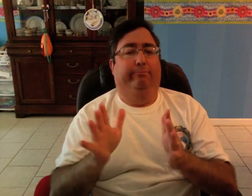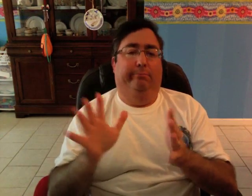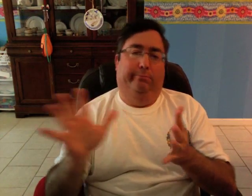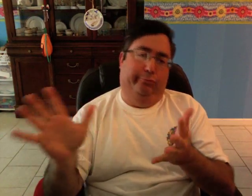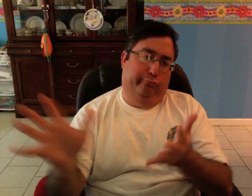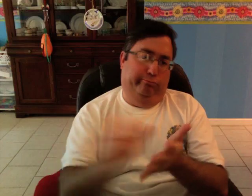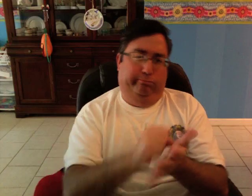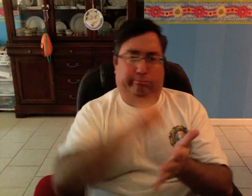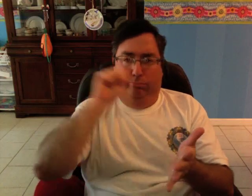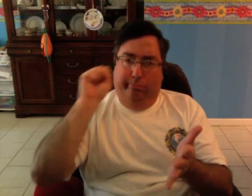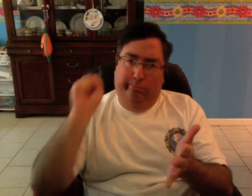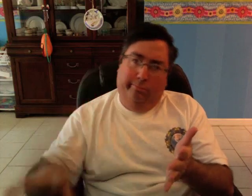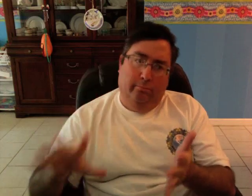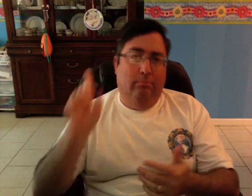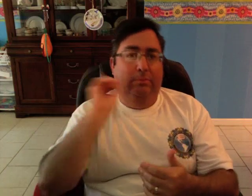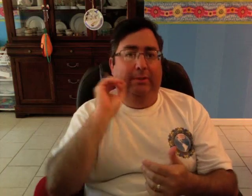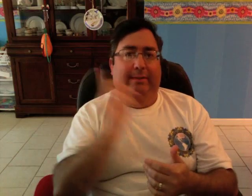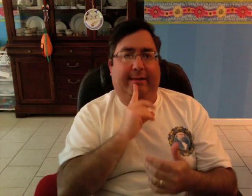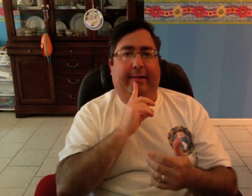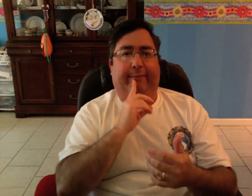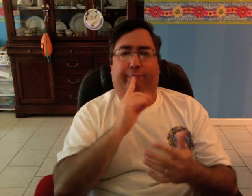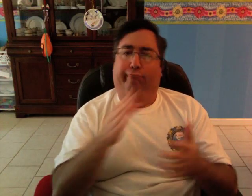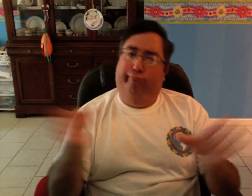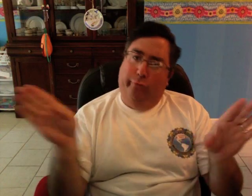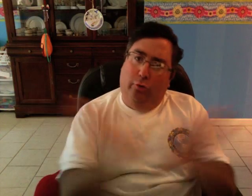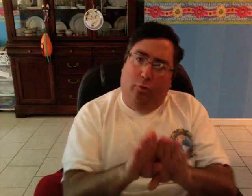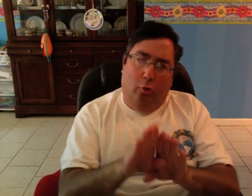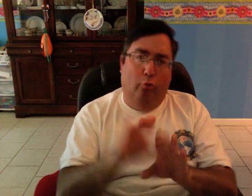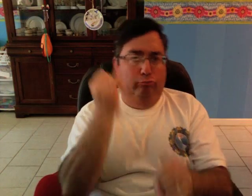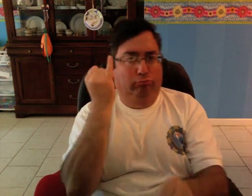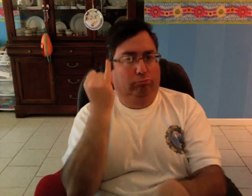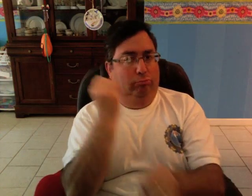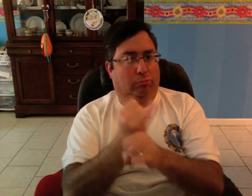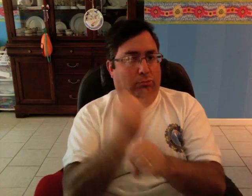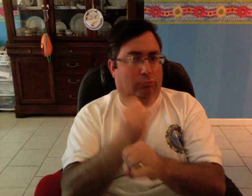to eliminate Deaf people, close schools for the Deaf,